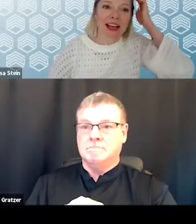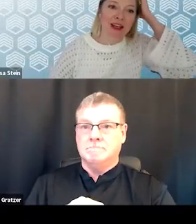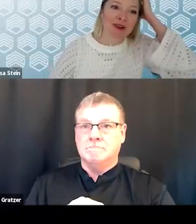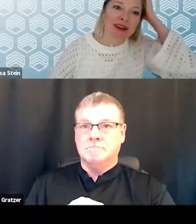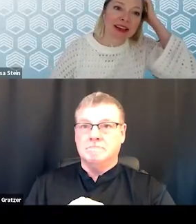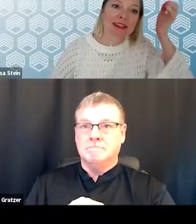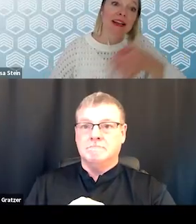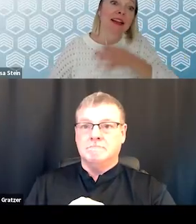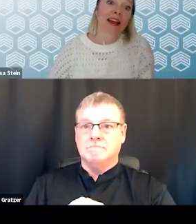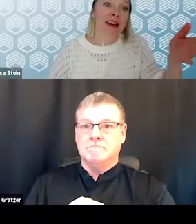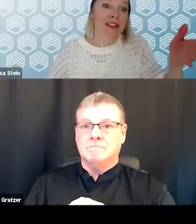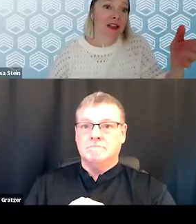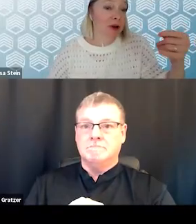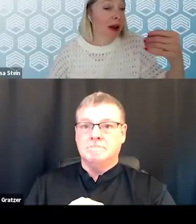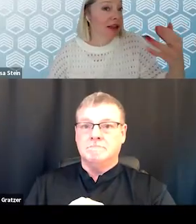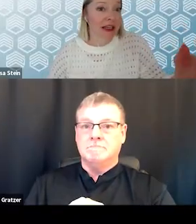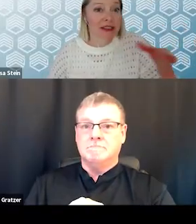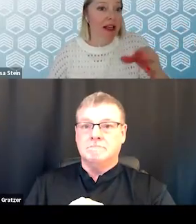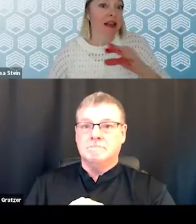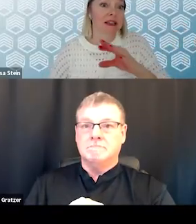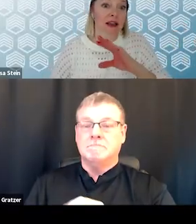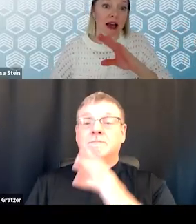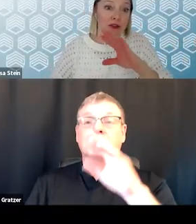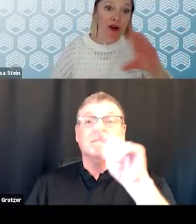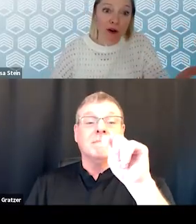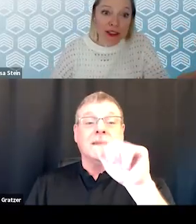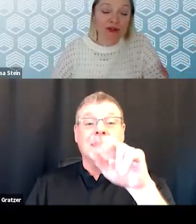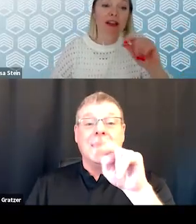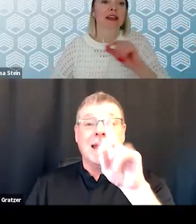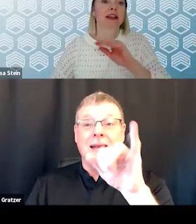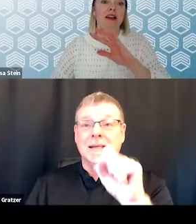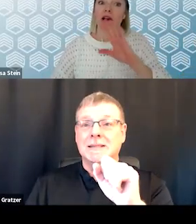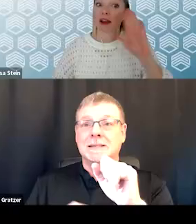Thank you. And Tandis, if you have any insight into how STAR is funded,